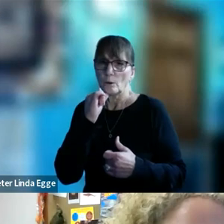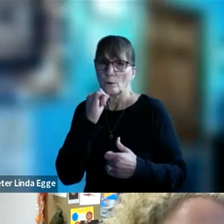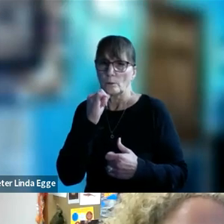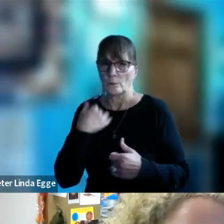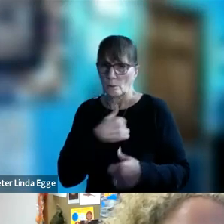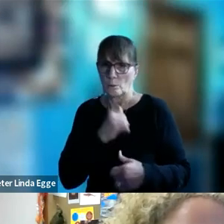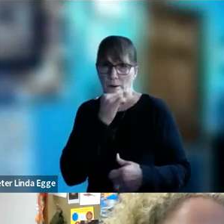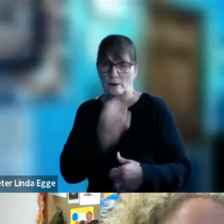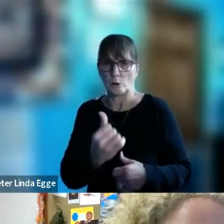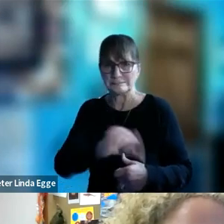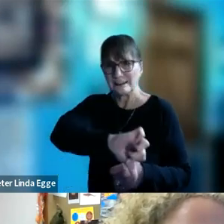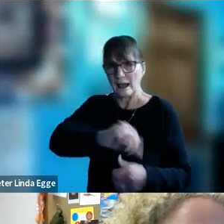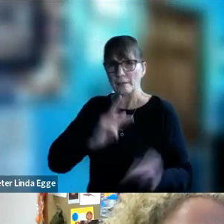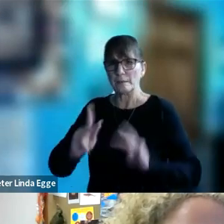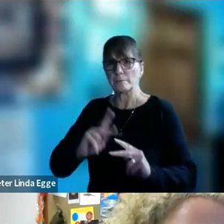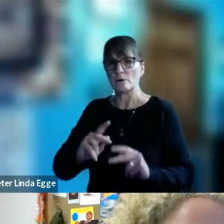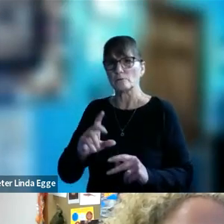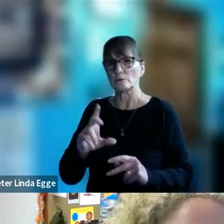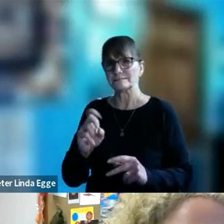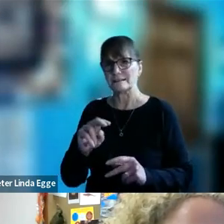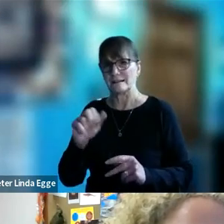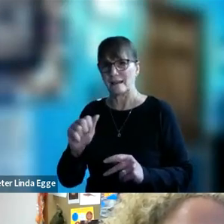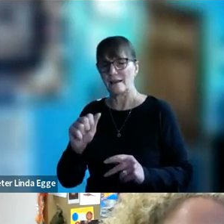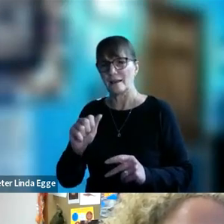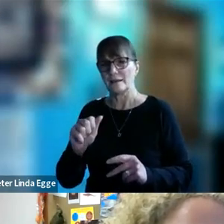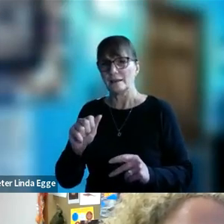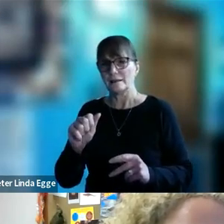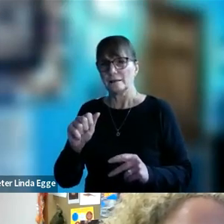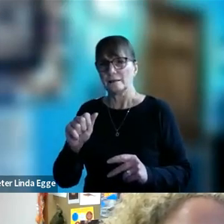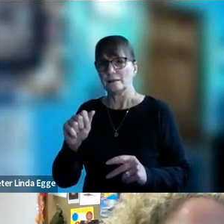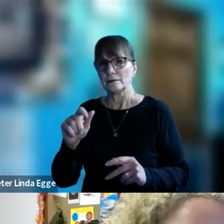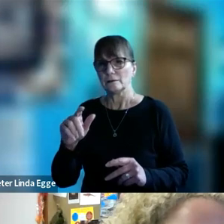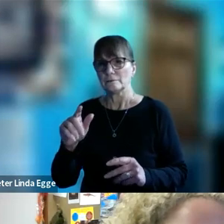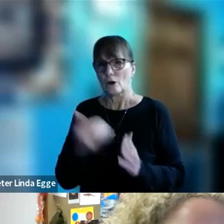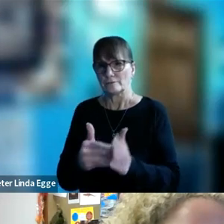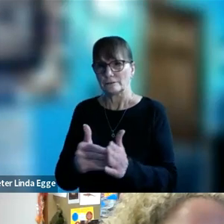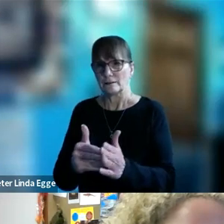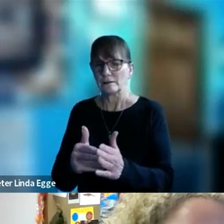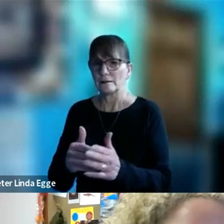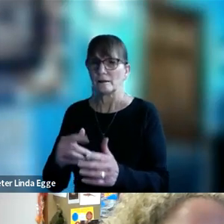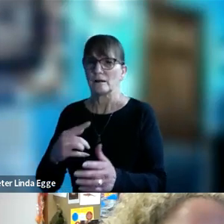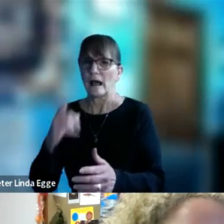for DA&A very often. I myself have done, I only think of two